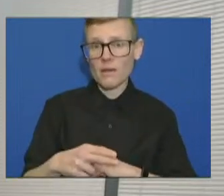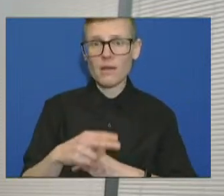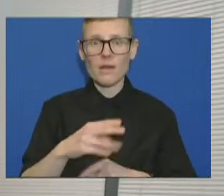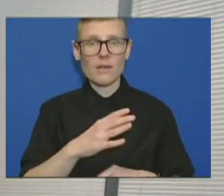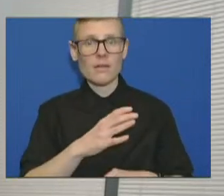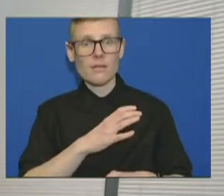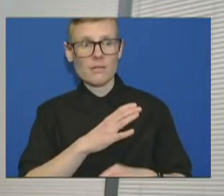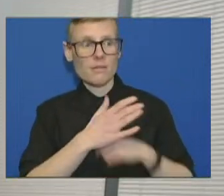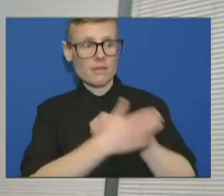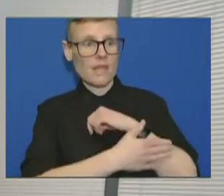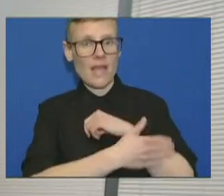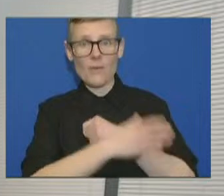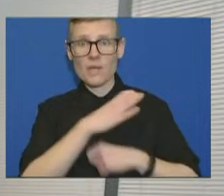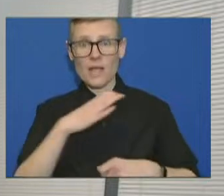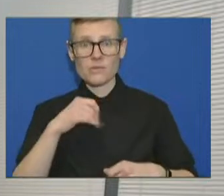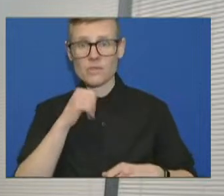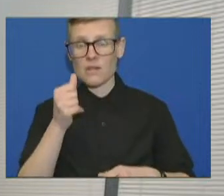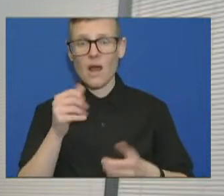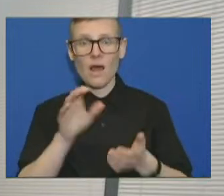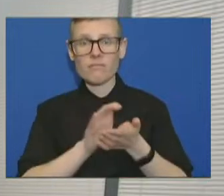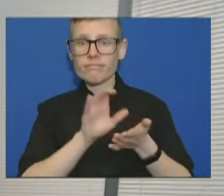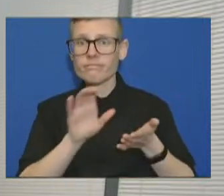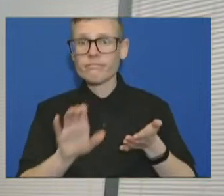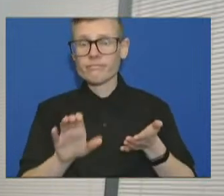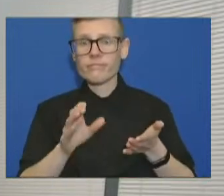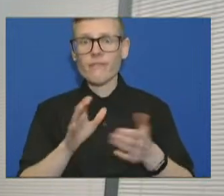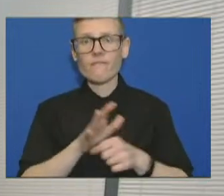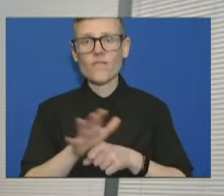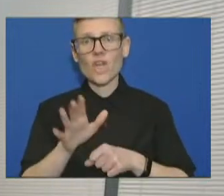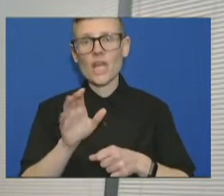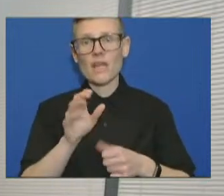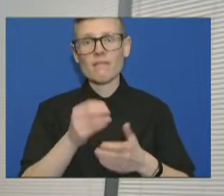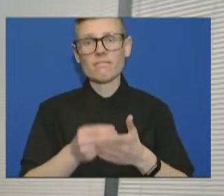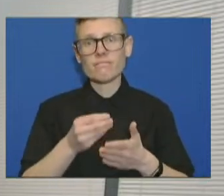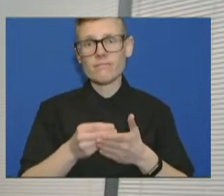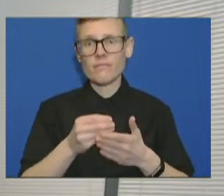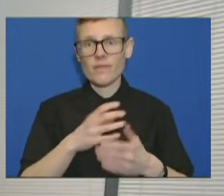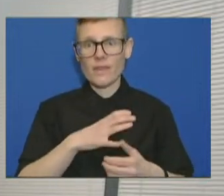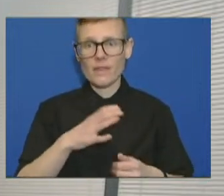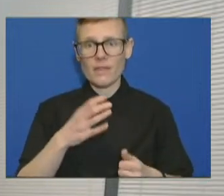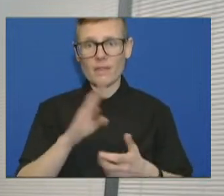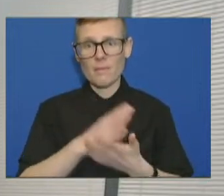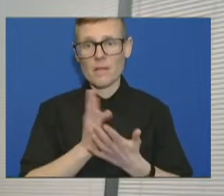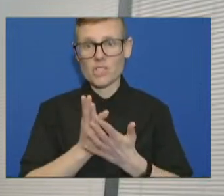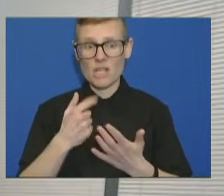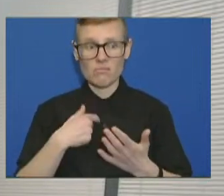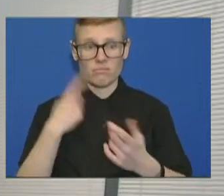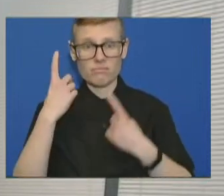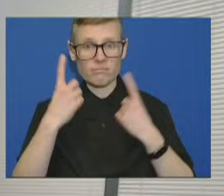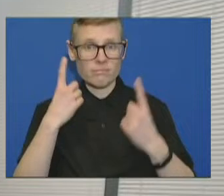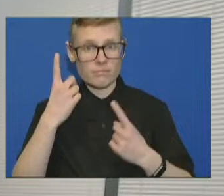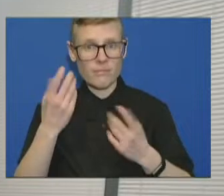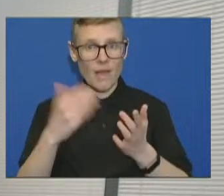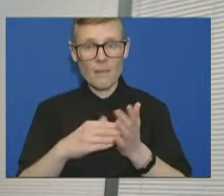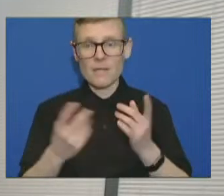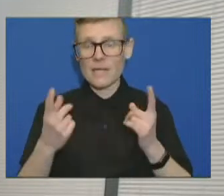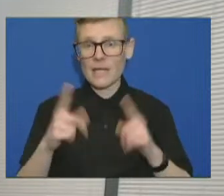expansion under the blueprint was cut under the county council didn't fully fund the budget.